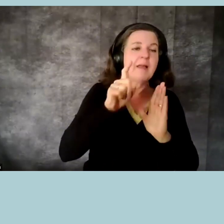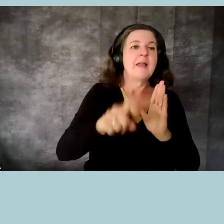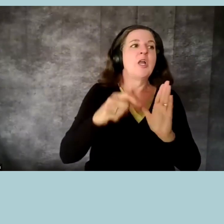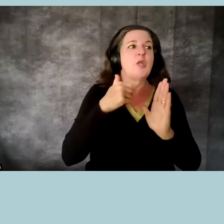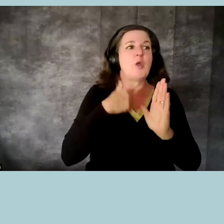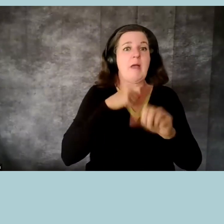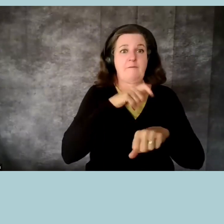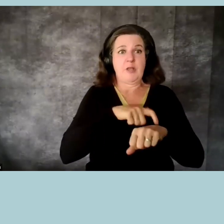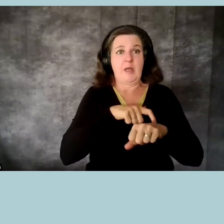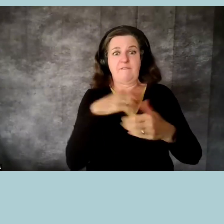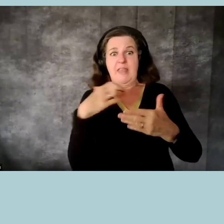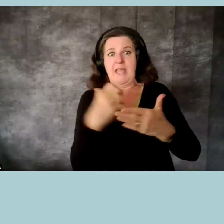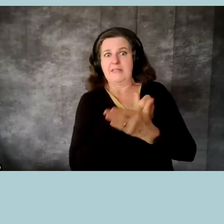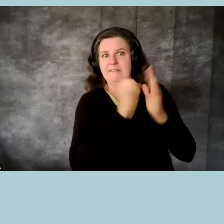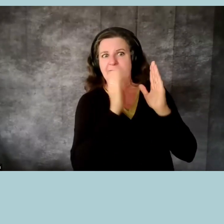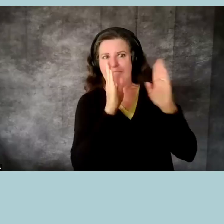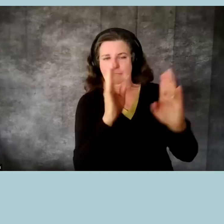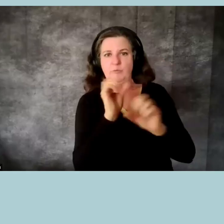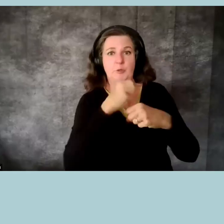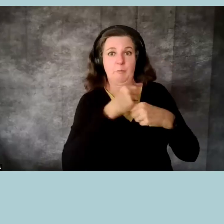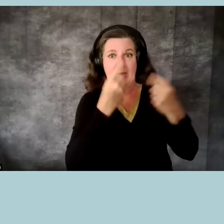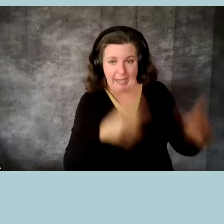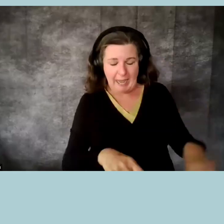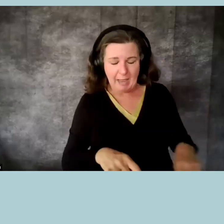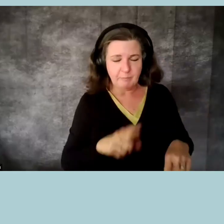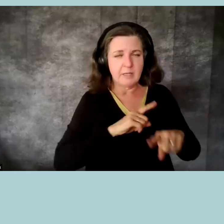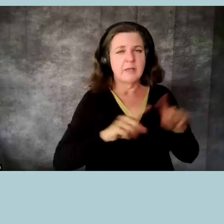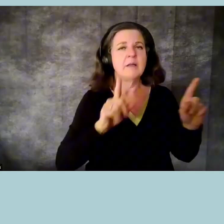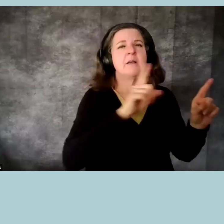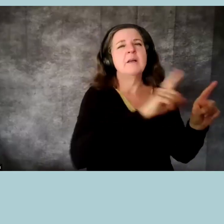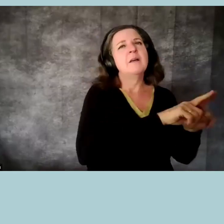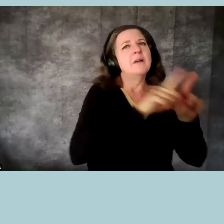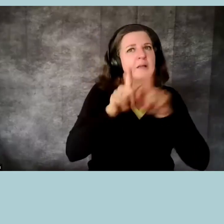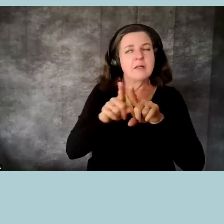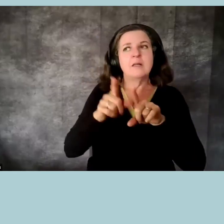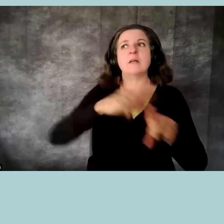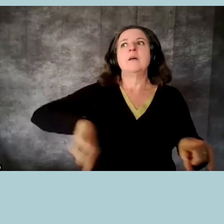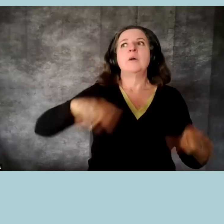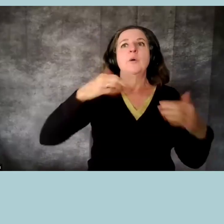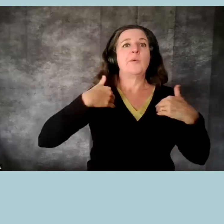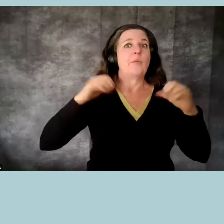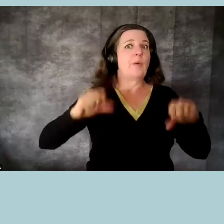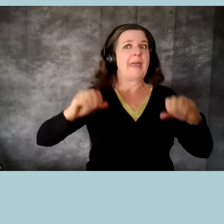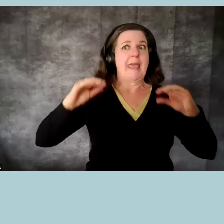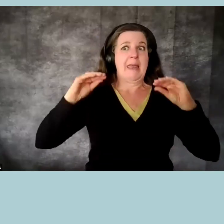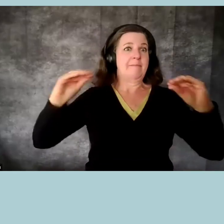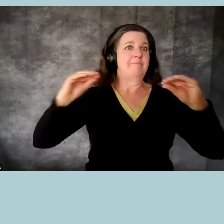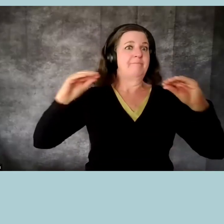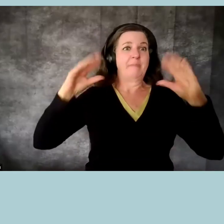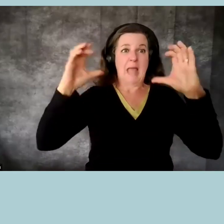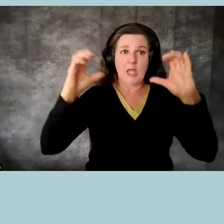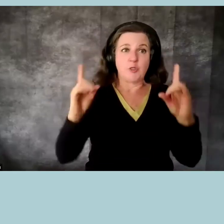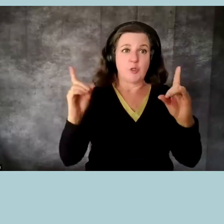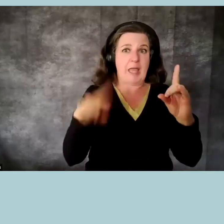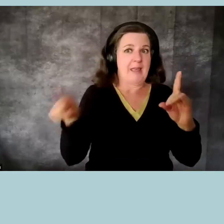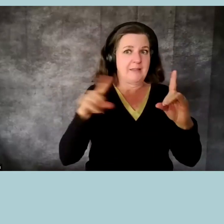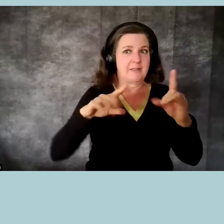to make it happen. But there are also, you know, we can educate the community. So, you know, you could